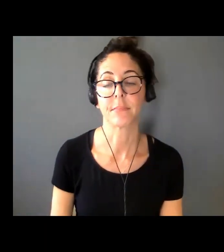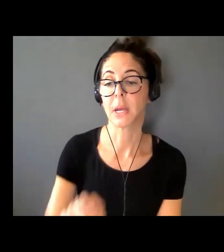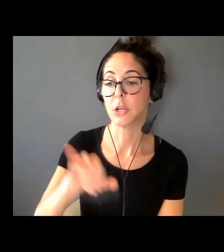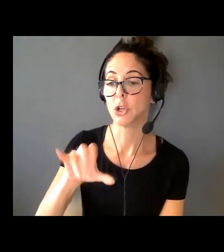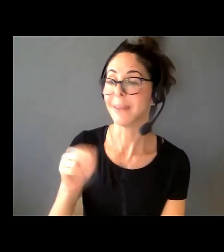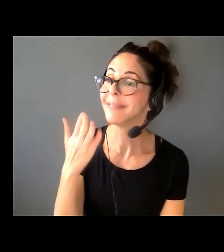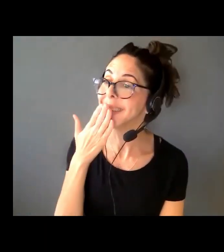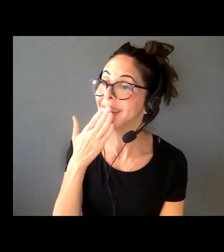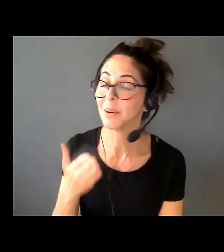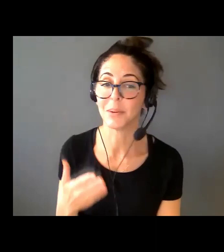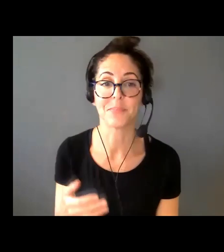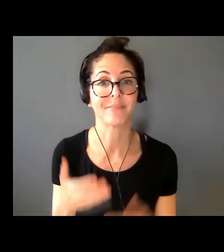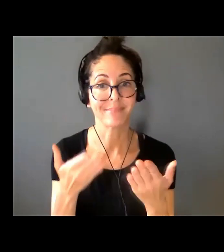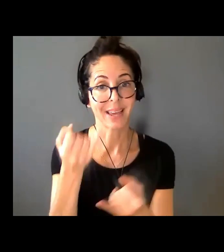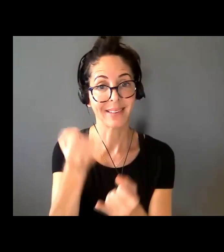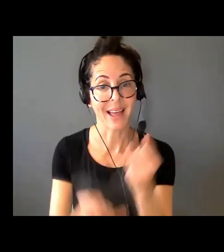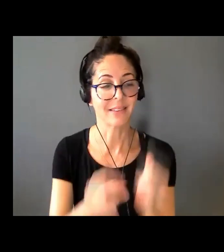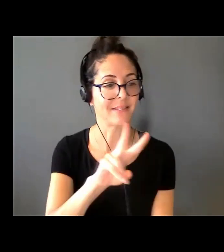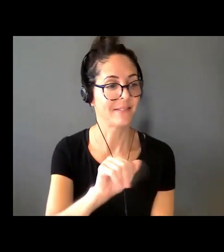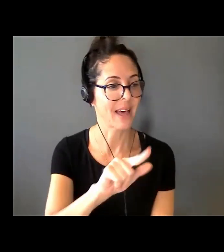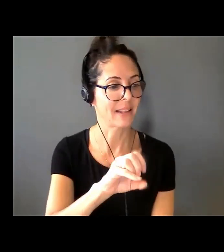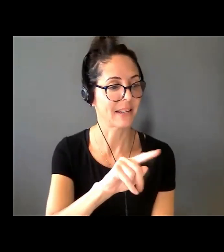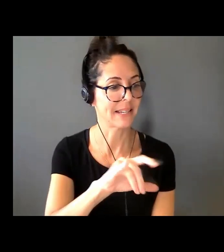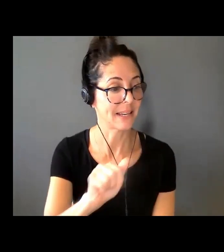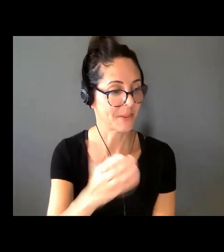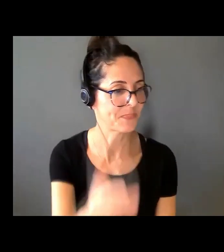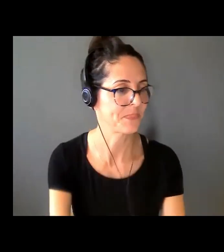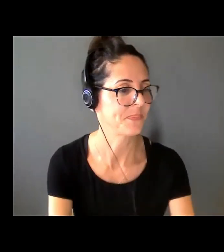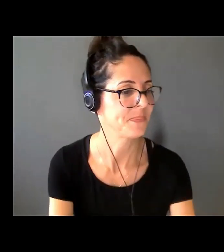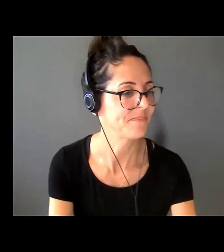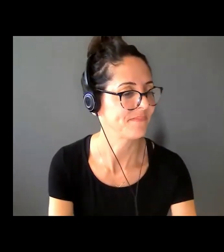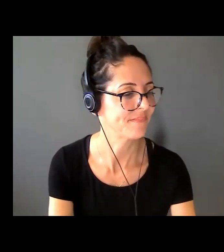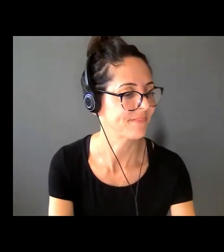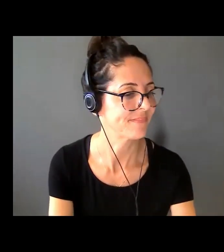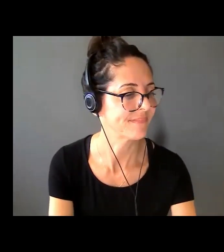then Valentina is last, but not least. >> VALENTINA POMATTO: Yes, I think the